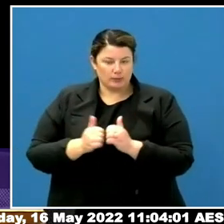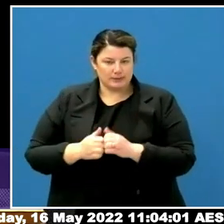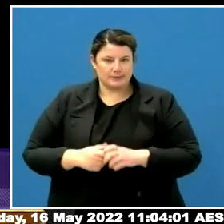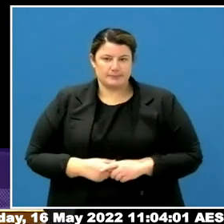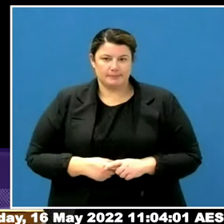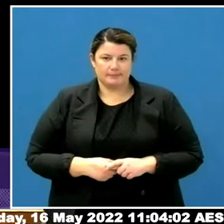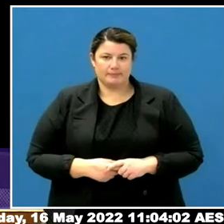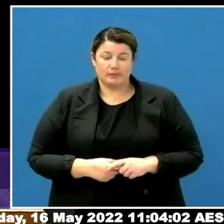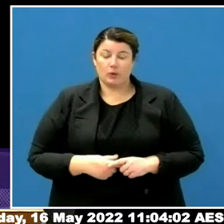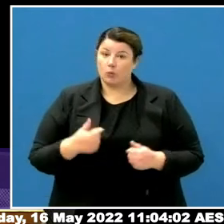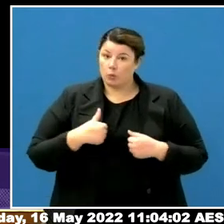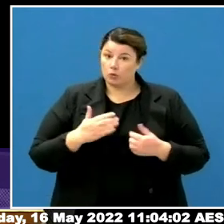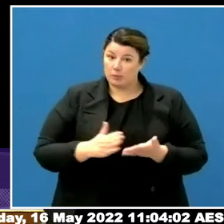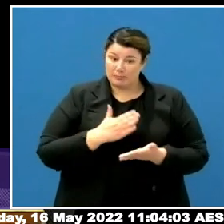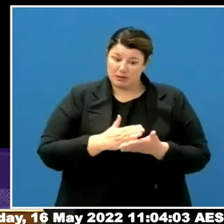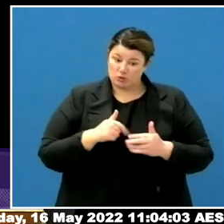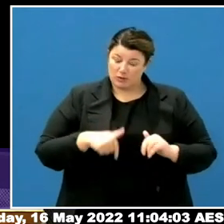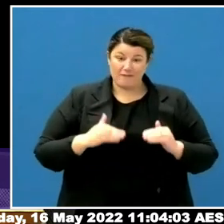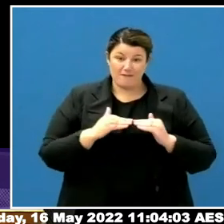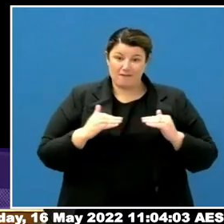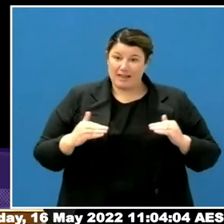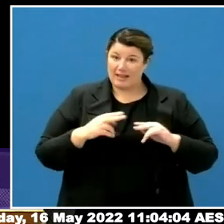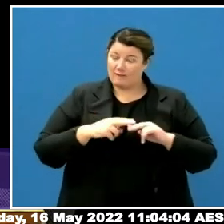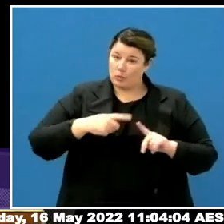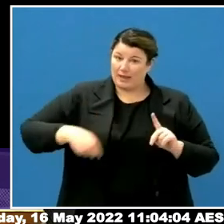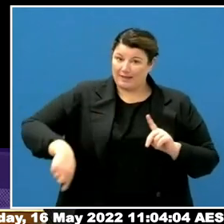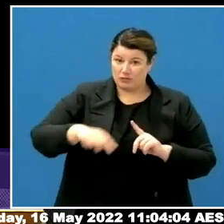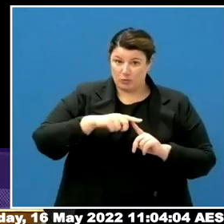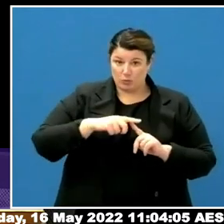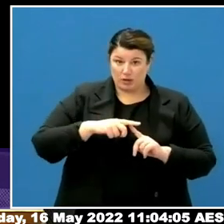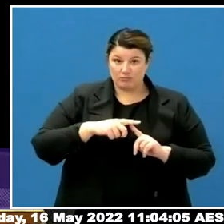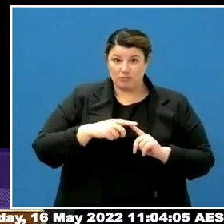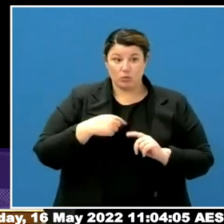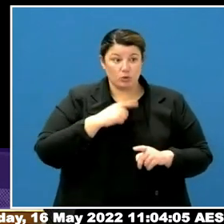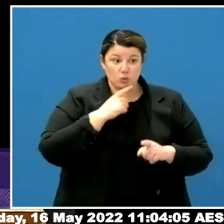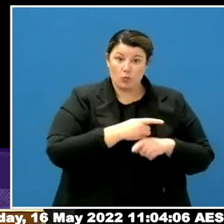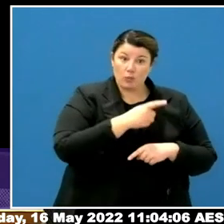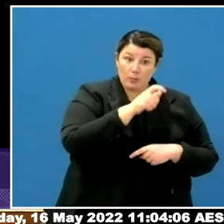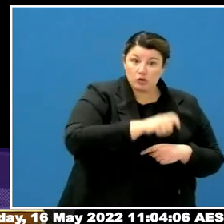that Afford and every other former member of the staff referred to by name in this hearing